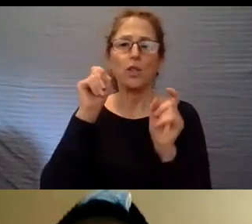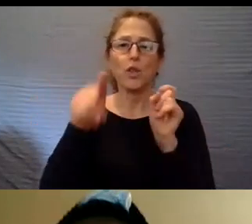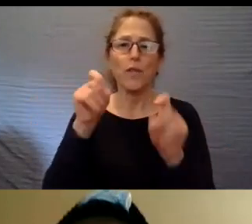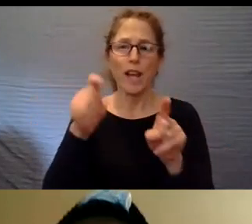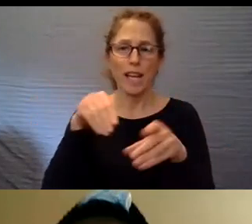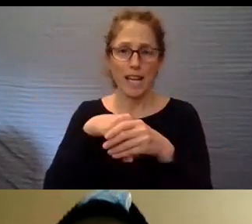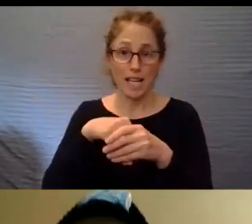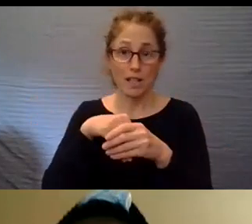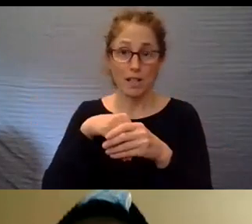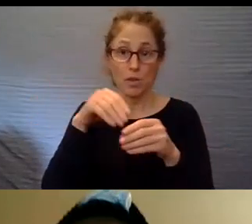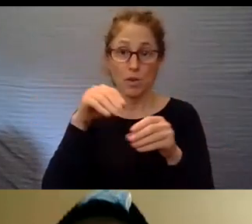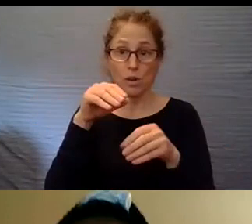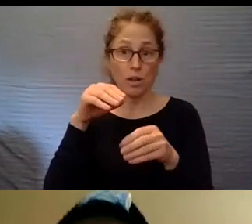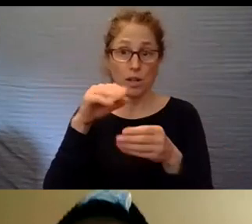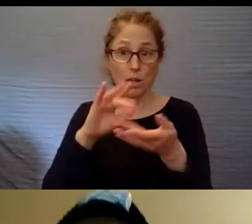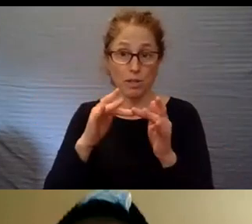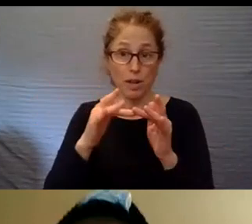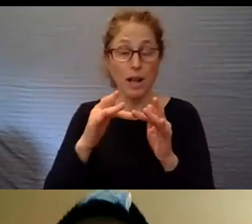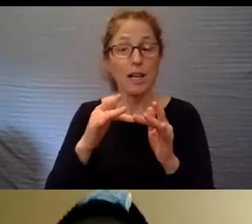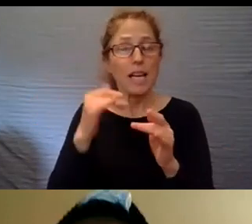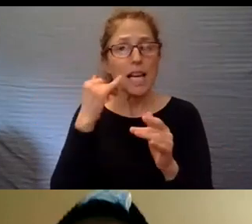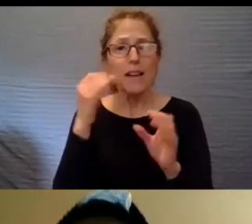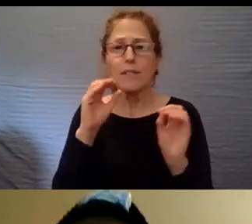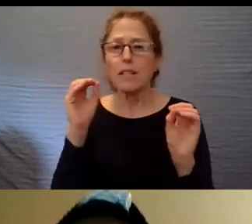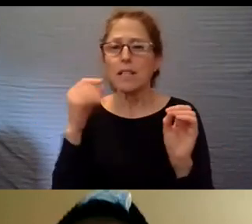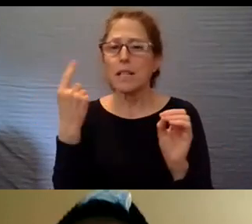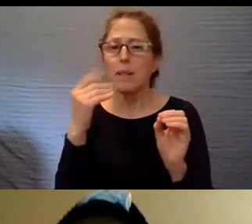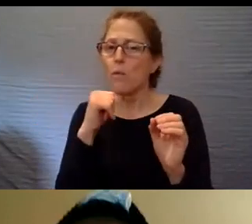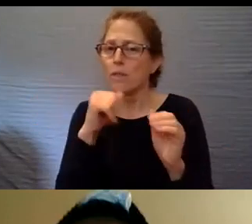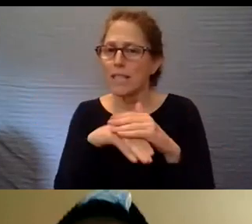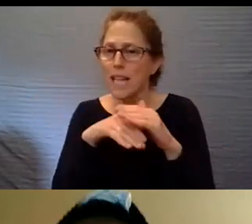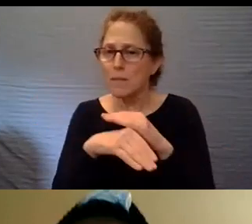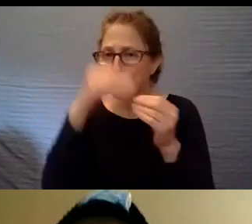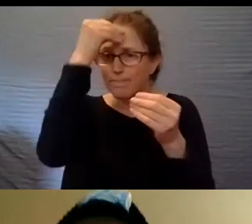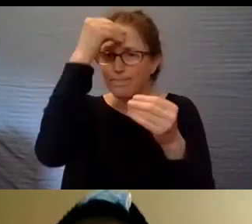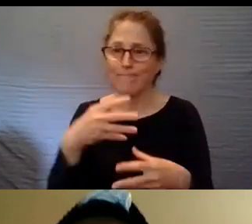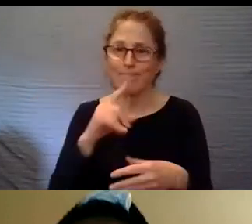If you have any feedback for us, if anything was inaccessible to you, please let us know. We appreciate it.